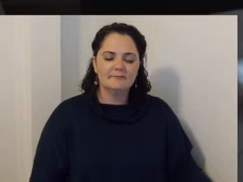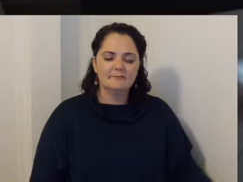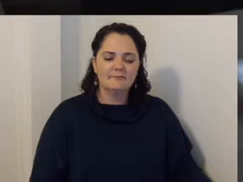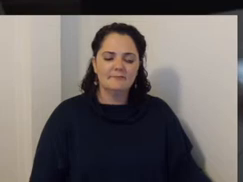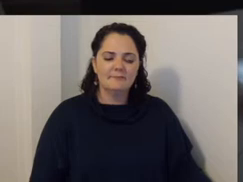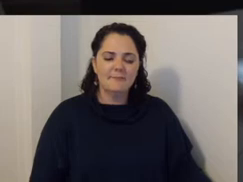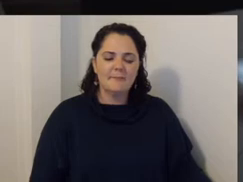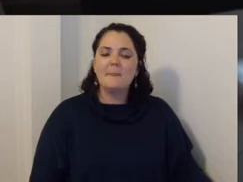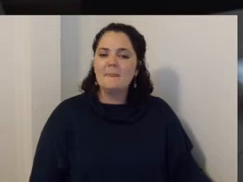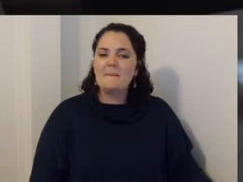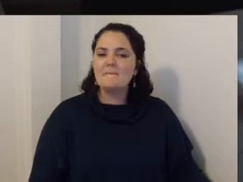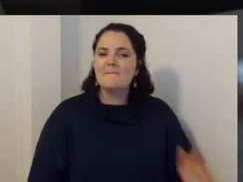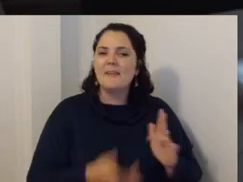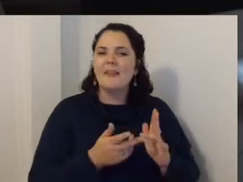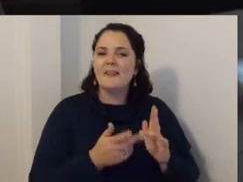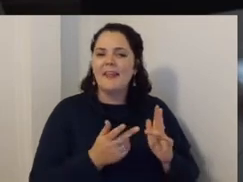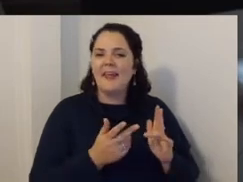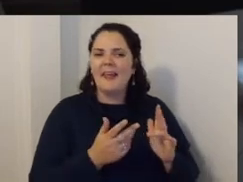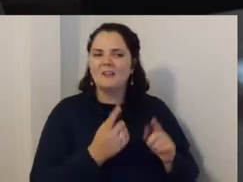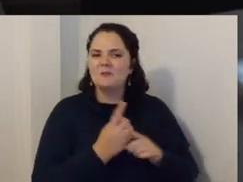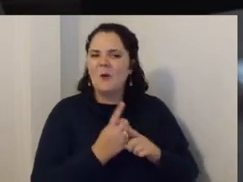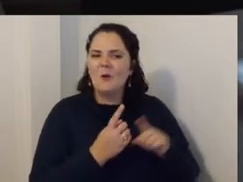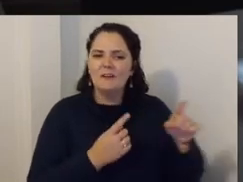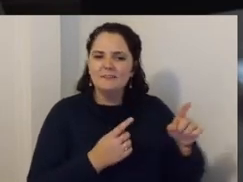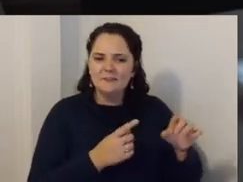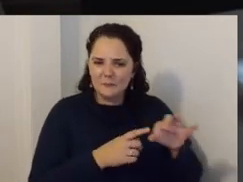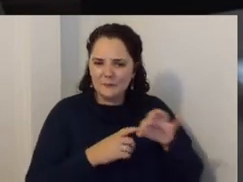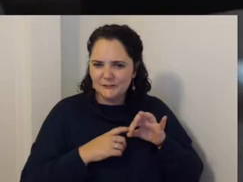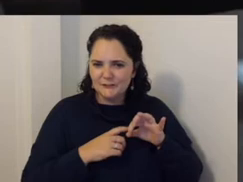yeah you know the the thing about graphite is it will actually we've got a question about